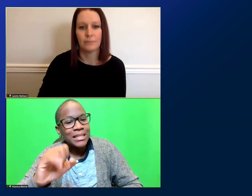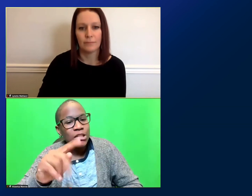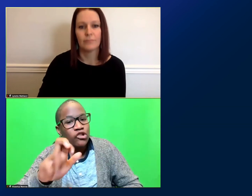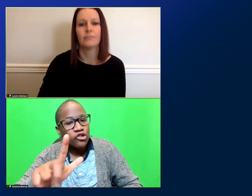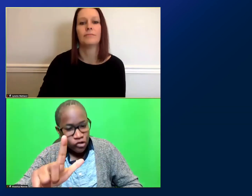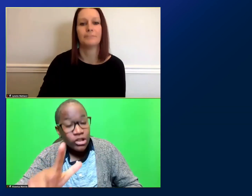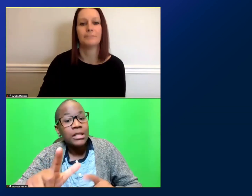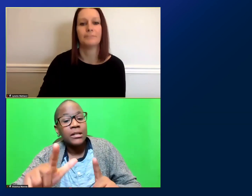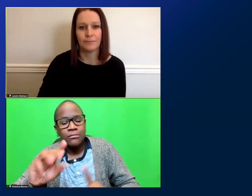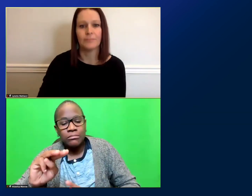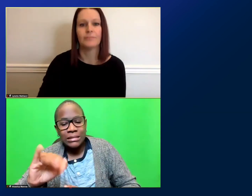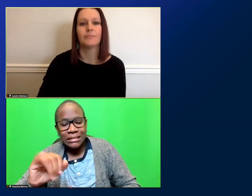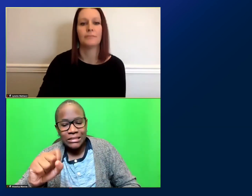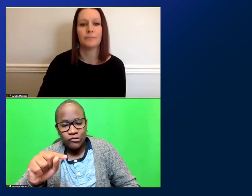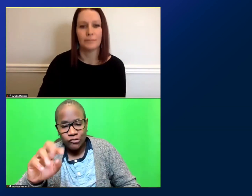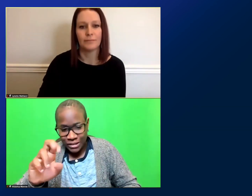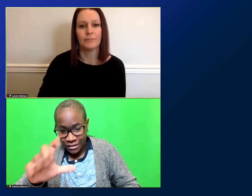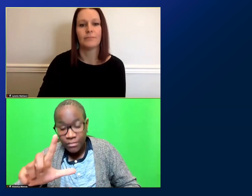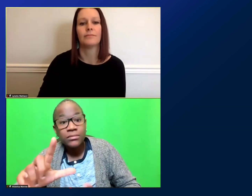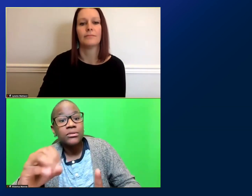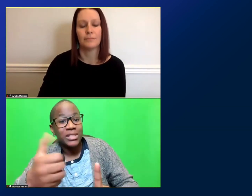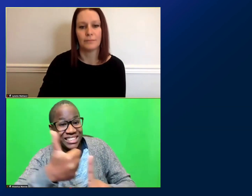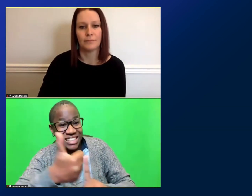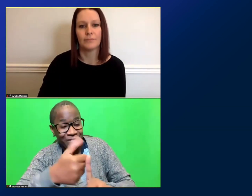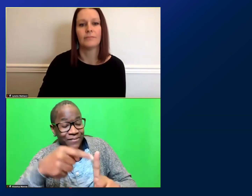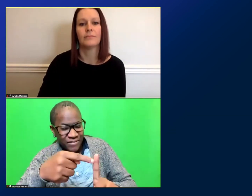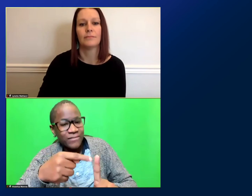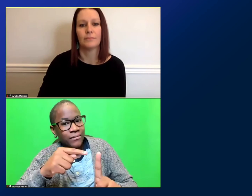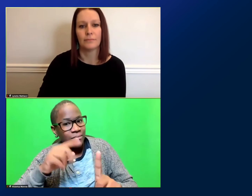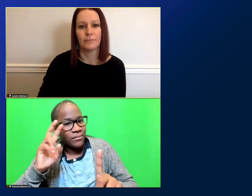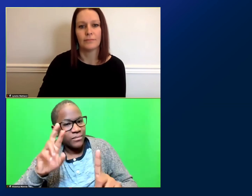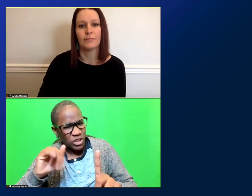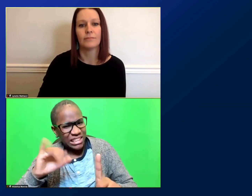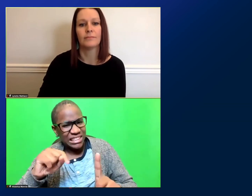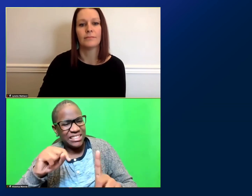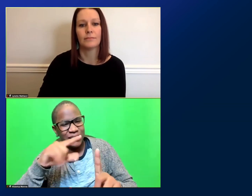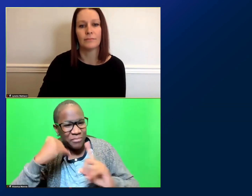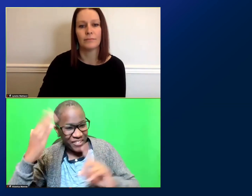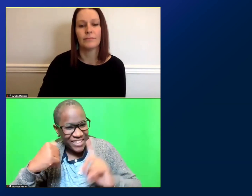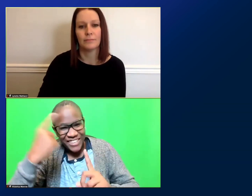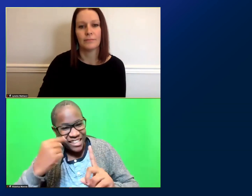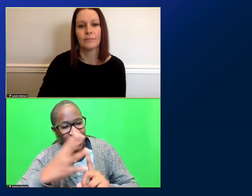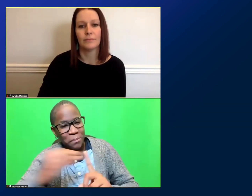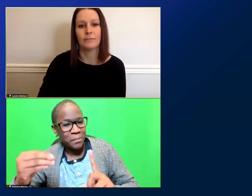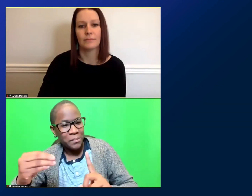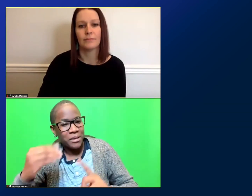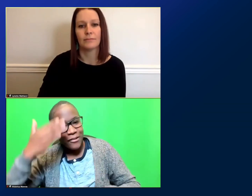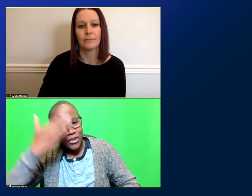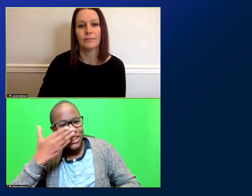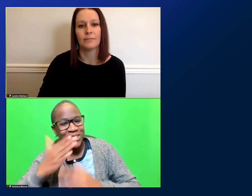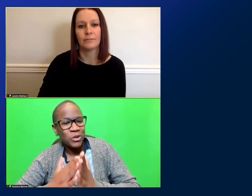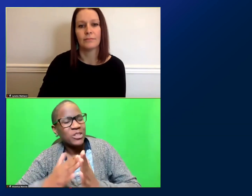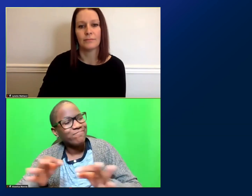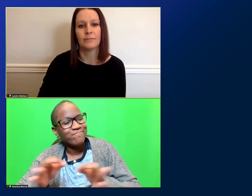certain groups that his characters are really reanimated minstrel characters and so instead